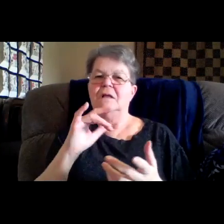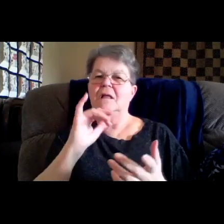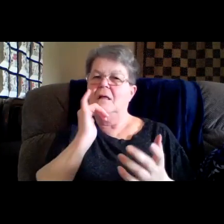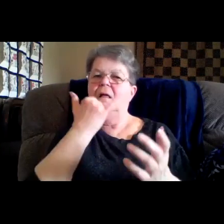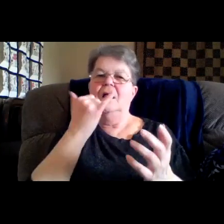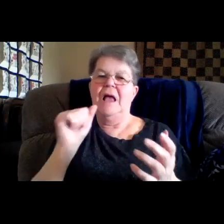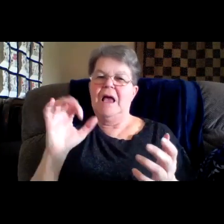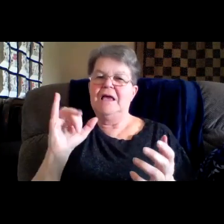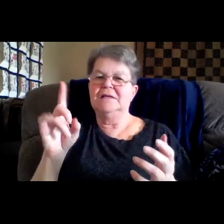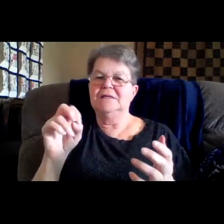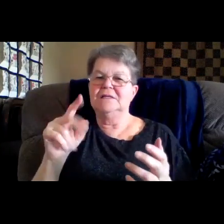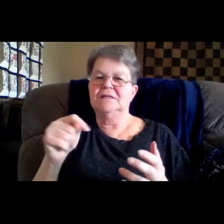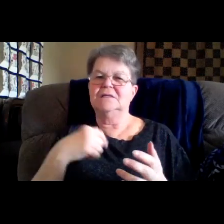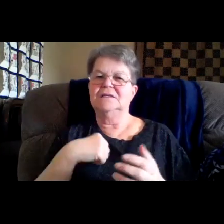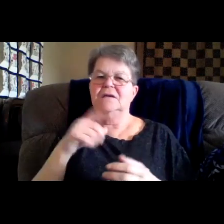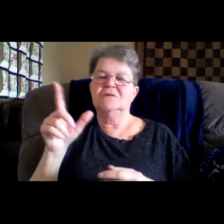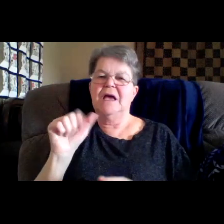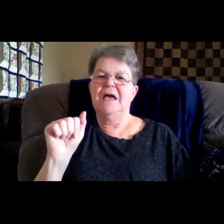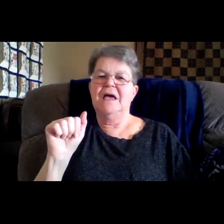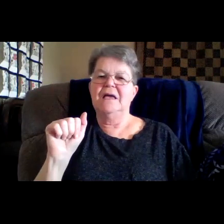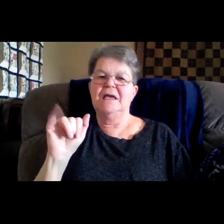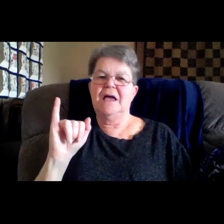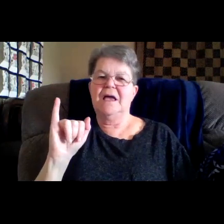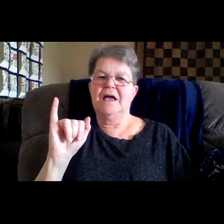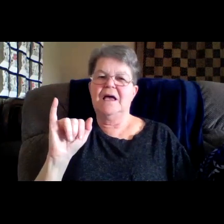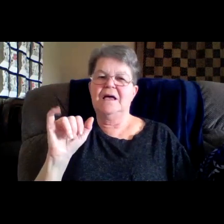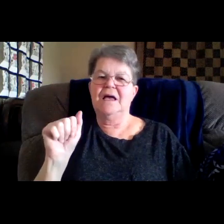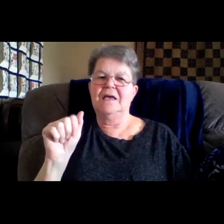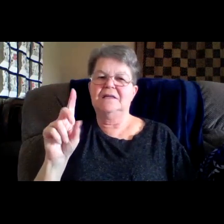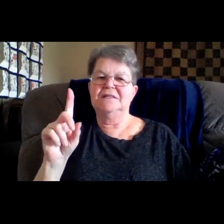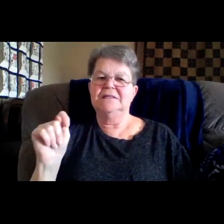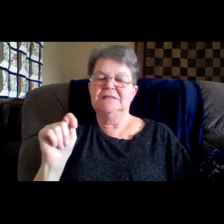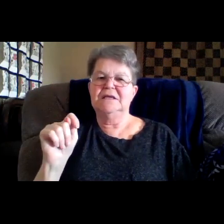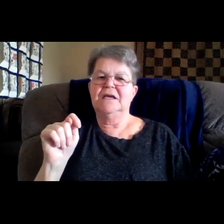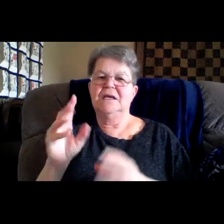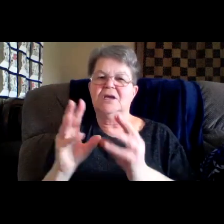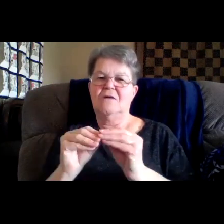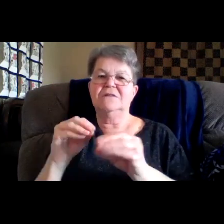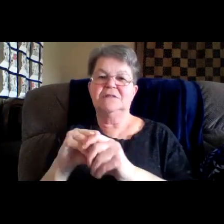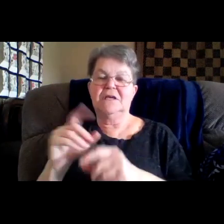I was at the AEIDD conference, and it happened to be in Louisville, Kentucky,